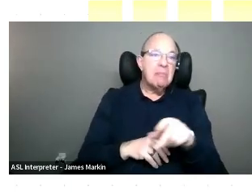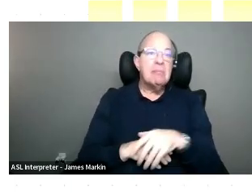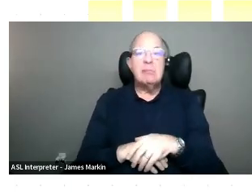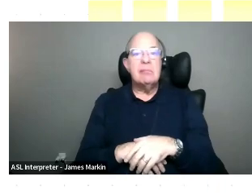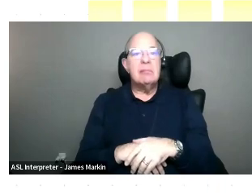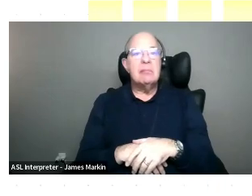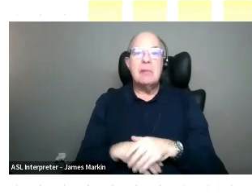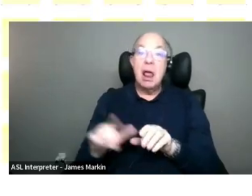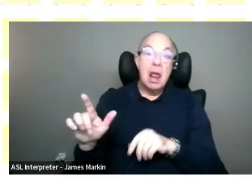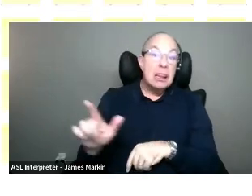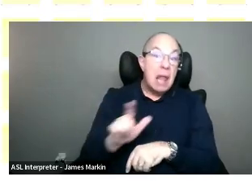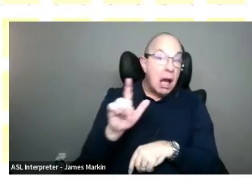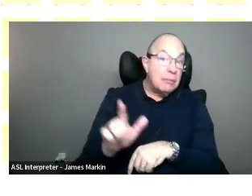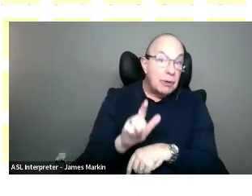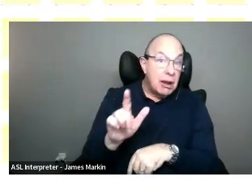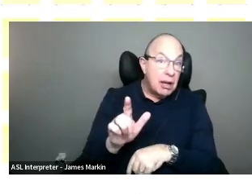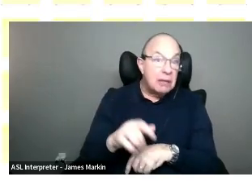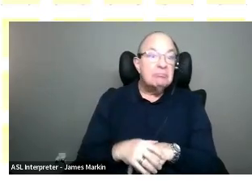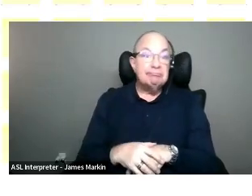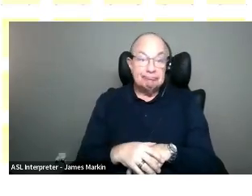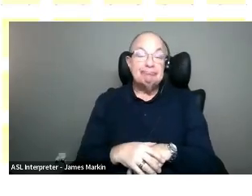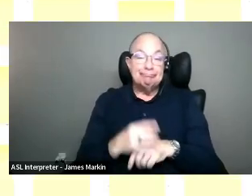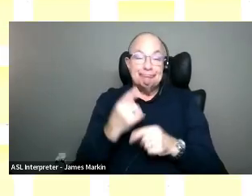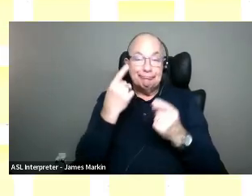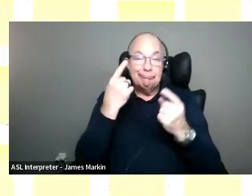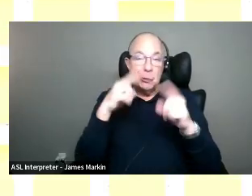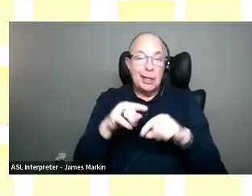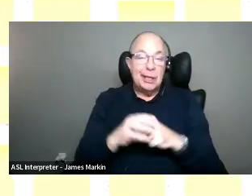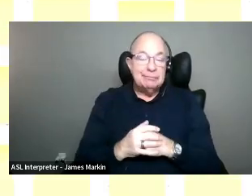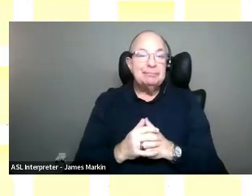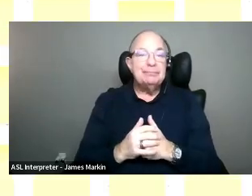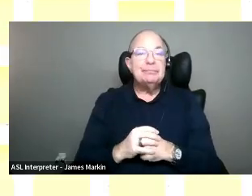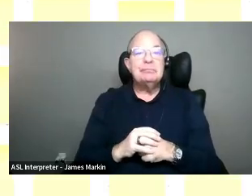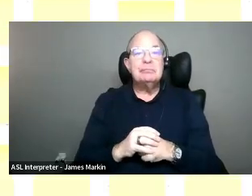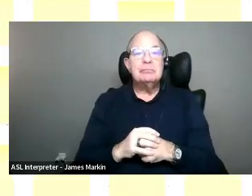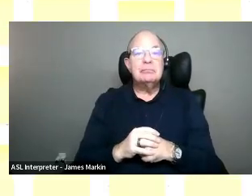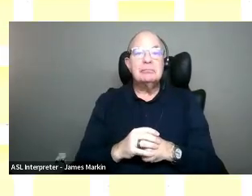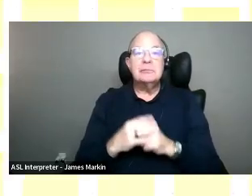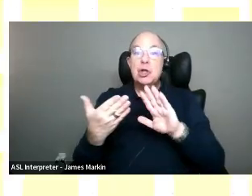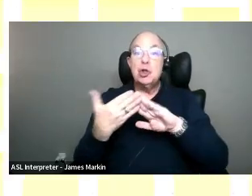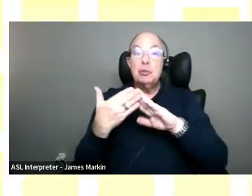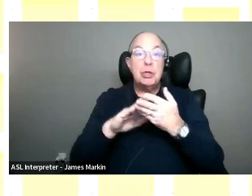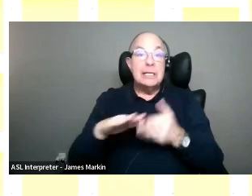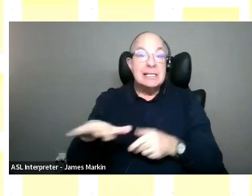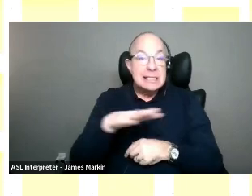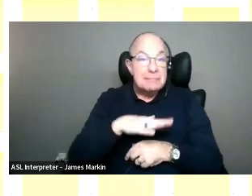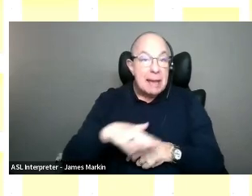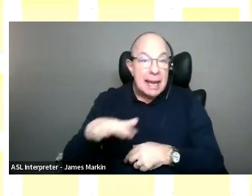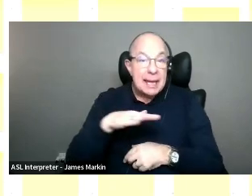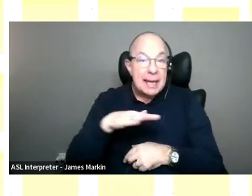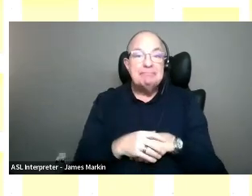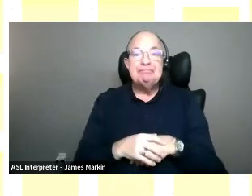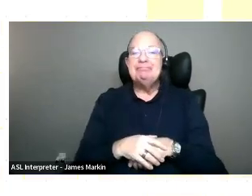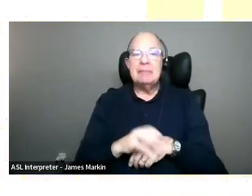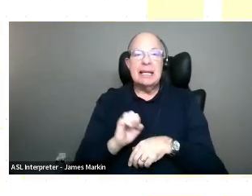Shannon Spencer (she/her): Libraries, definitely agree. Definitely agree with that. Community space. Shannon Spencer (she/her): Etc.